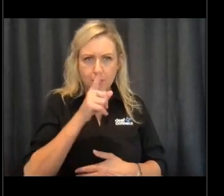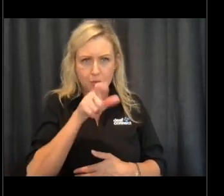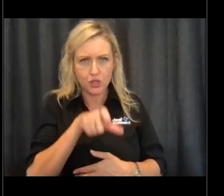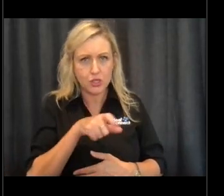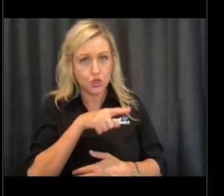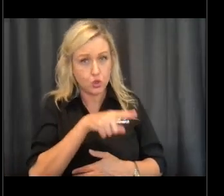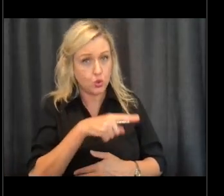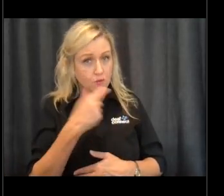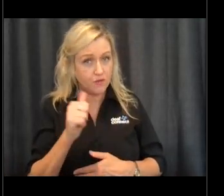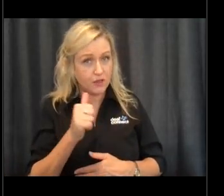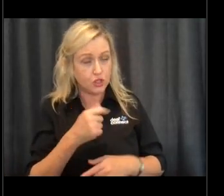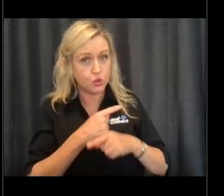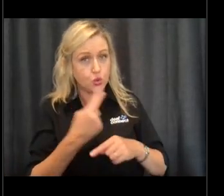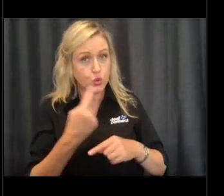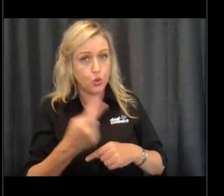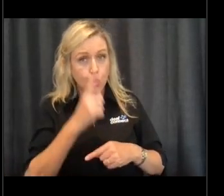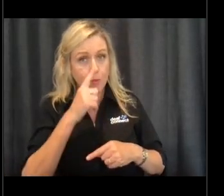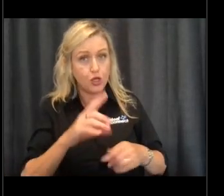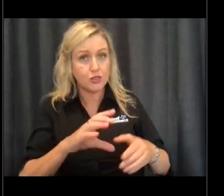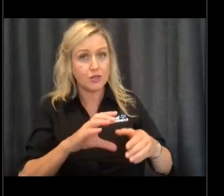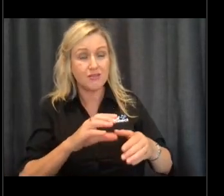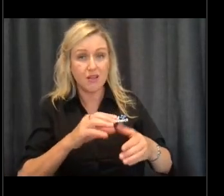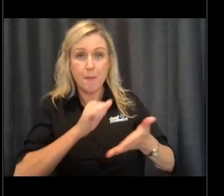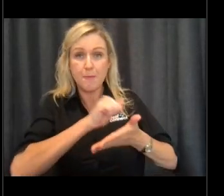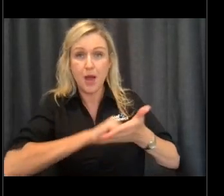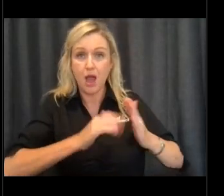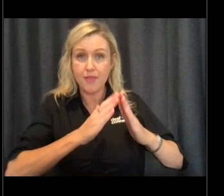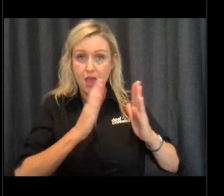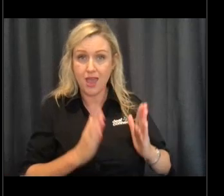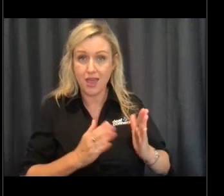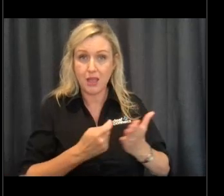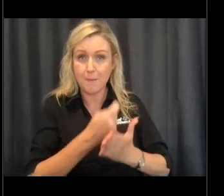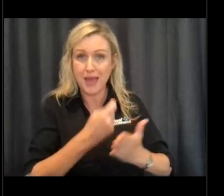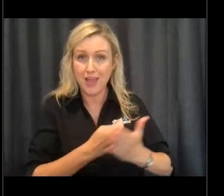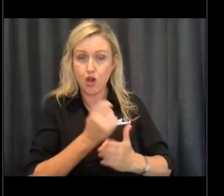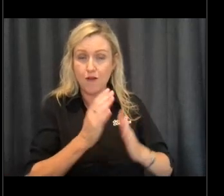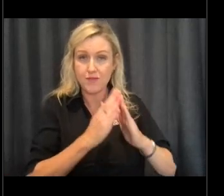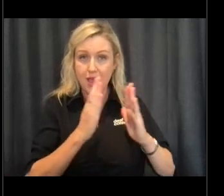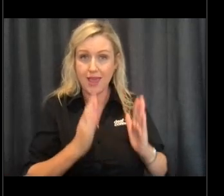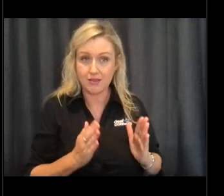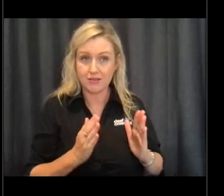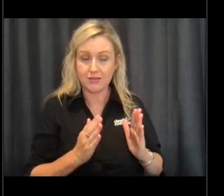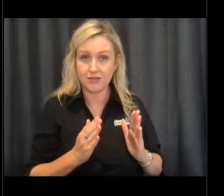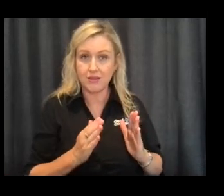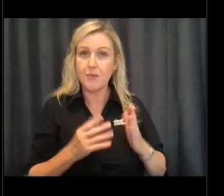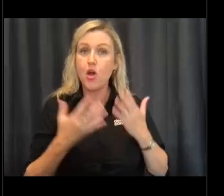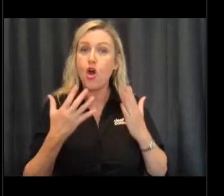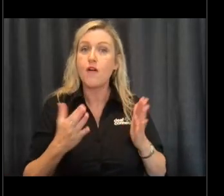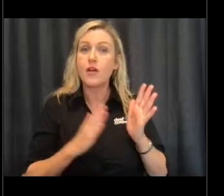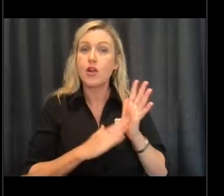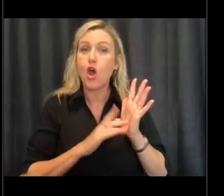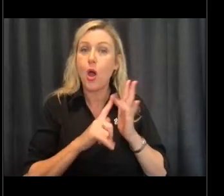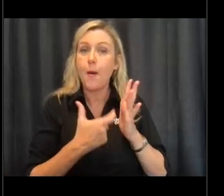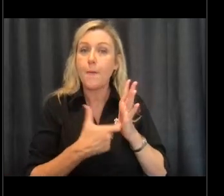And the reason that's important is most mortgages have a clause in them that says words to the